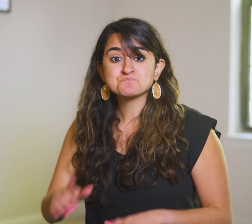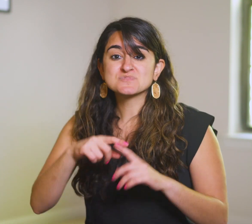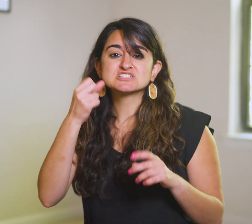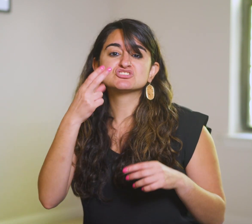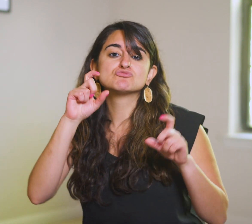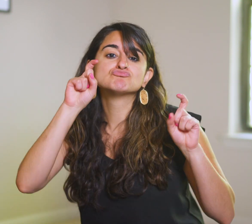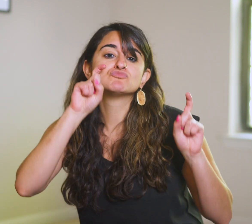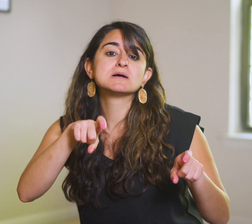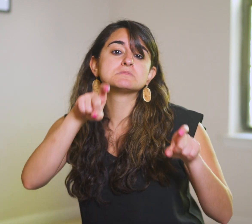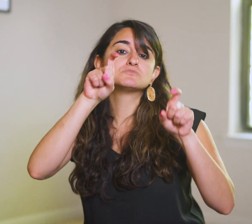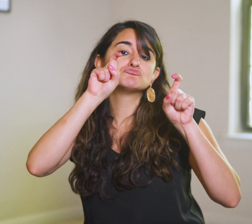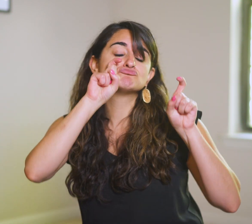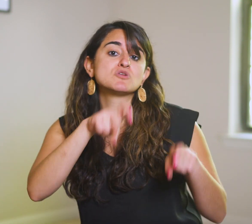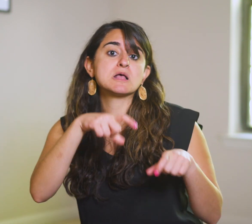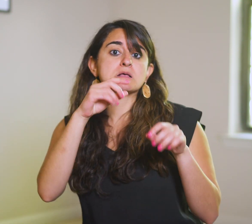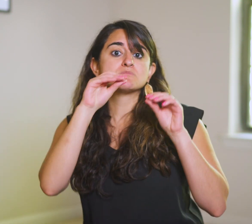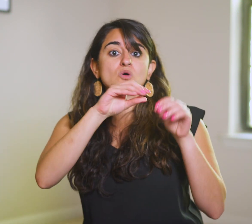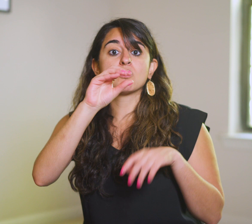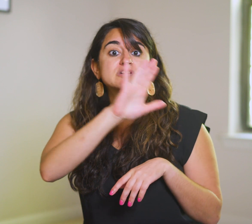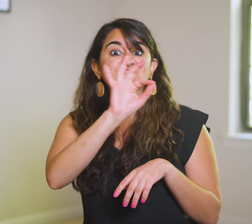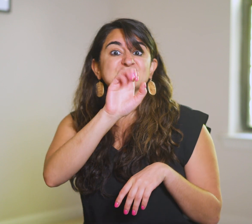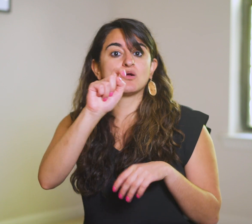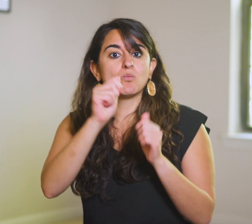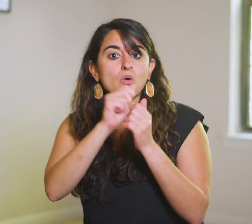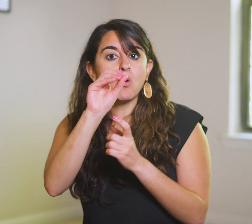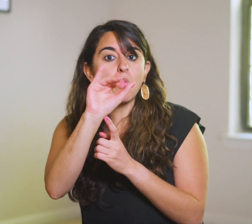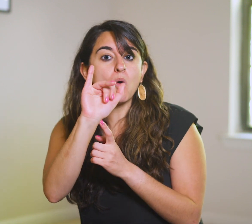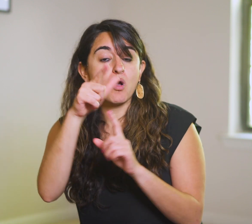But she weeps as she anoints His feet with oil